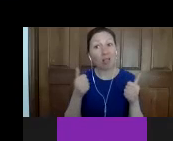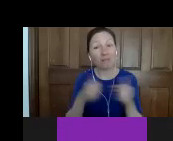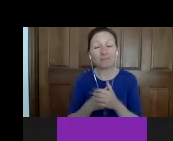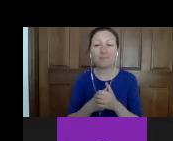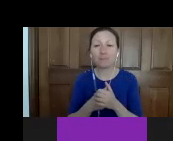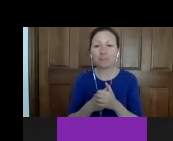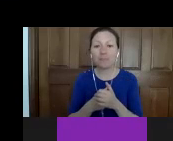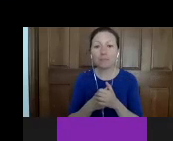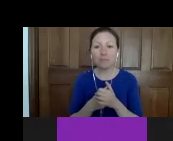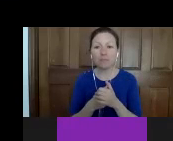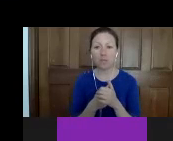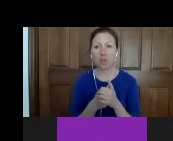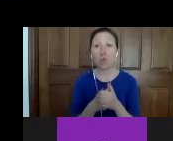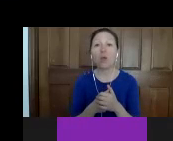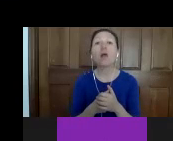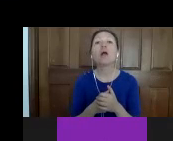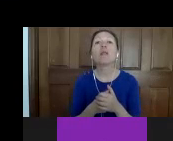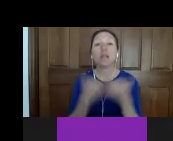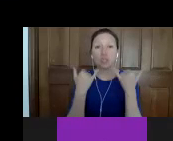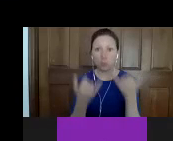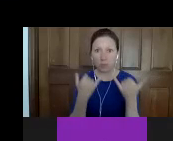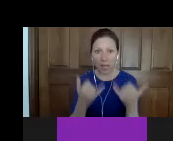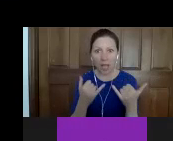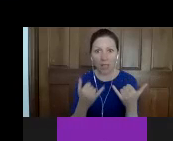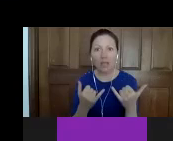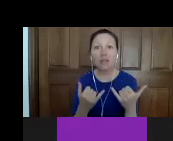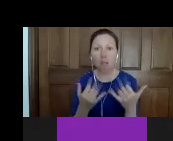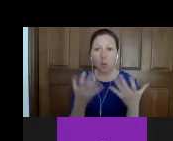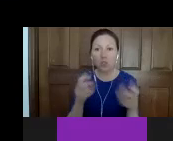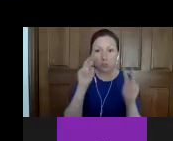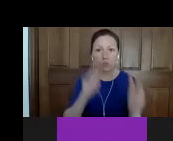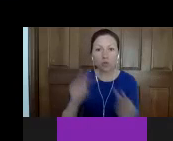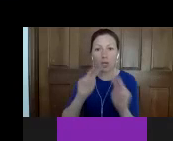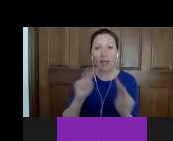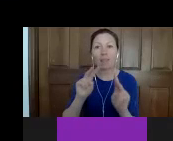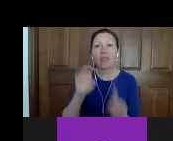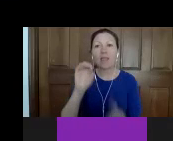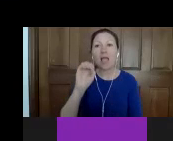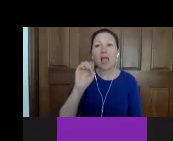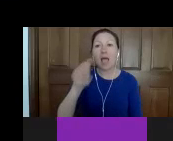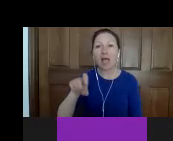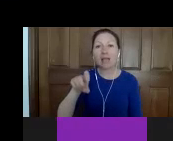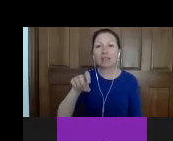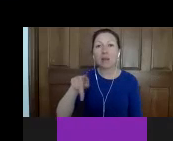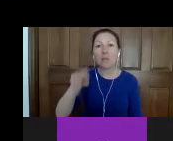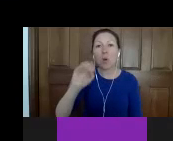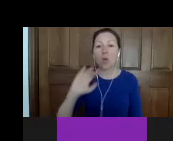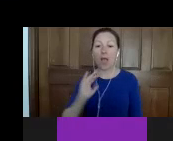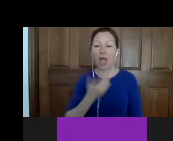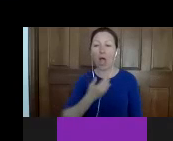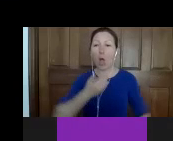the expo. We've got a lot of resources. You're going to get a toolkit from us as well. So